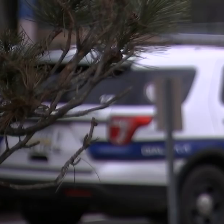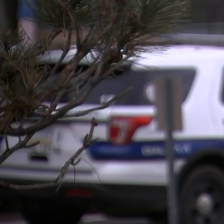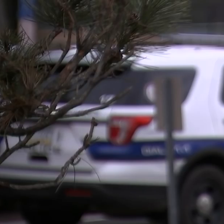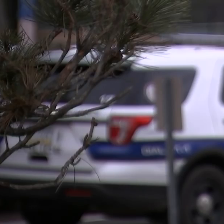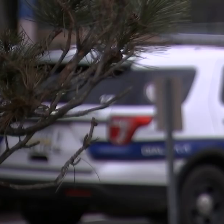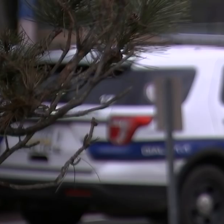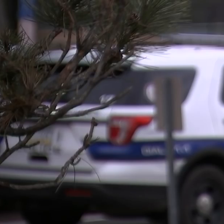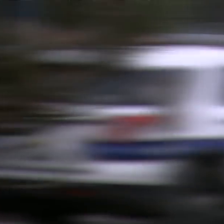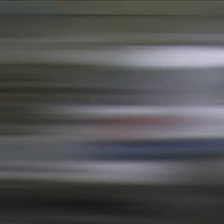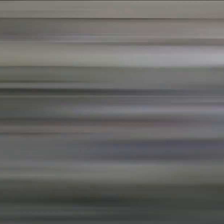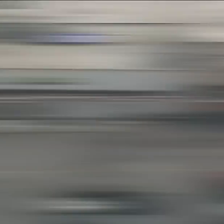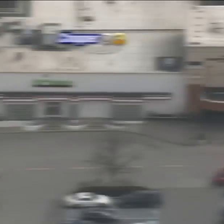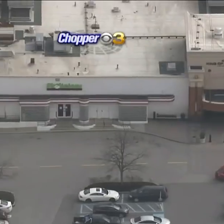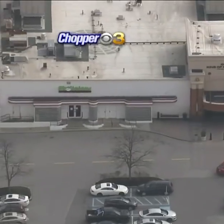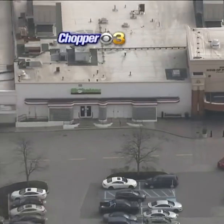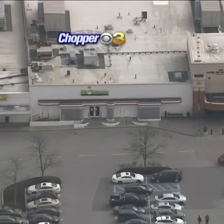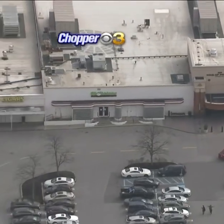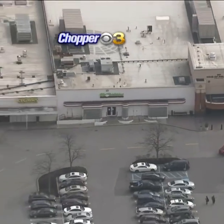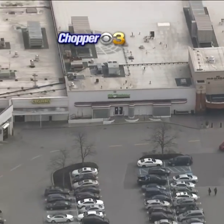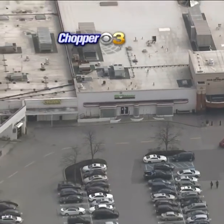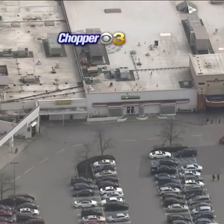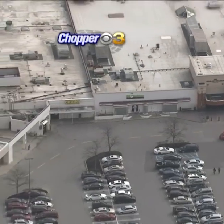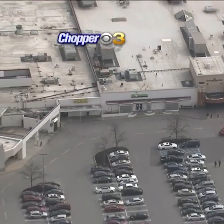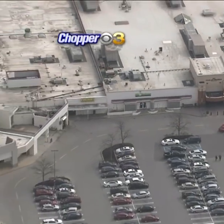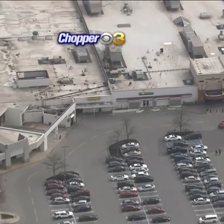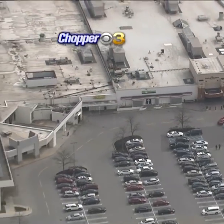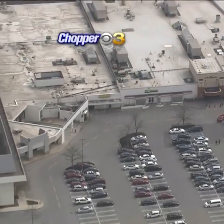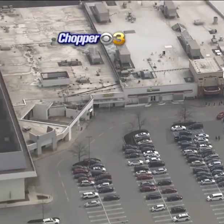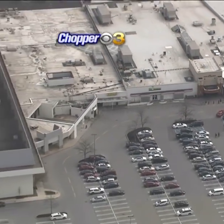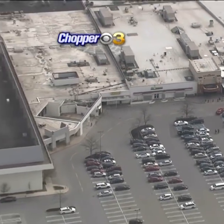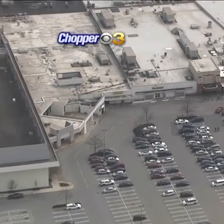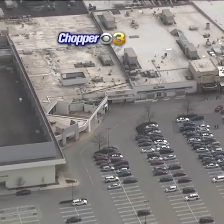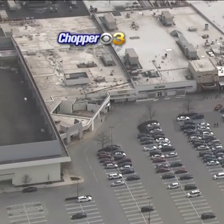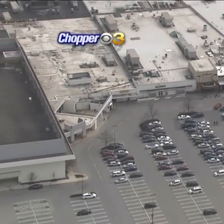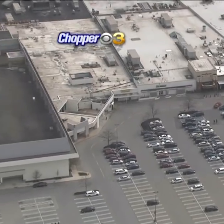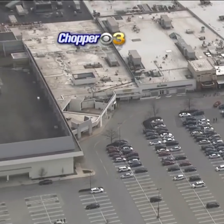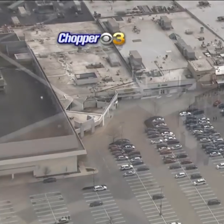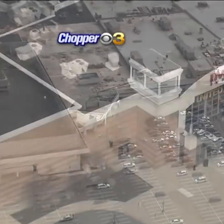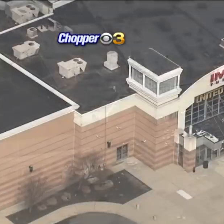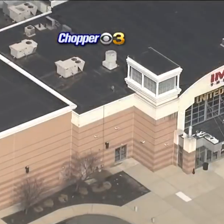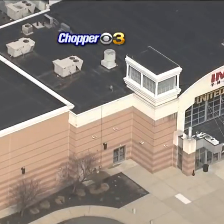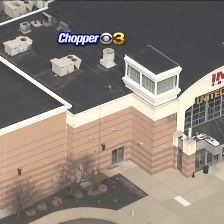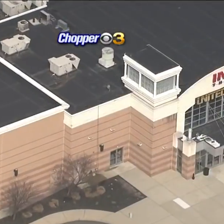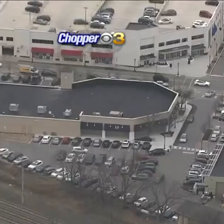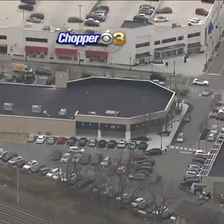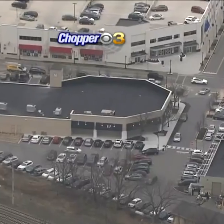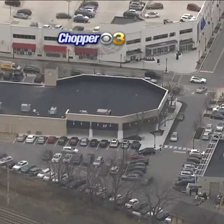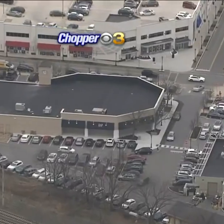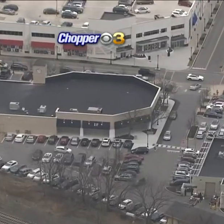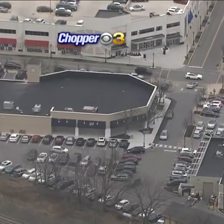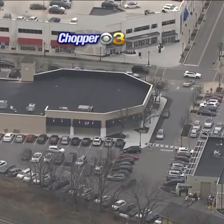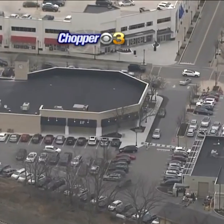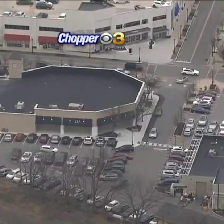IS CONTACTES. AMONG THOSE CASES A DOCTOR AND A POLICE OFFICER, PEOPLE WITH BROAD CONTACTS IN THE COMMUNITY.